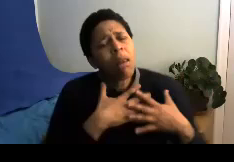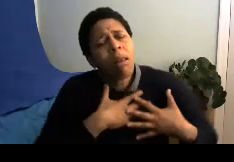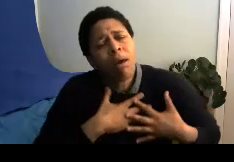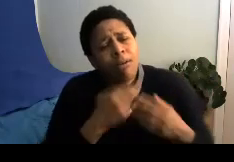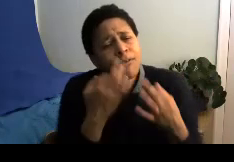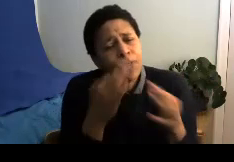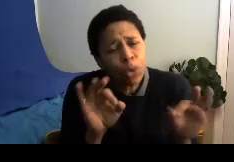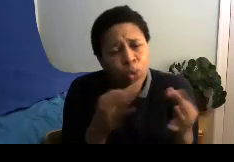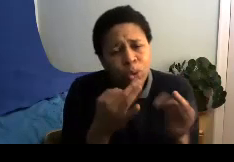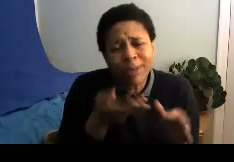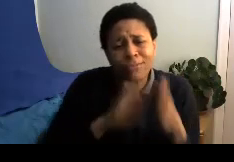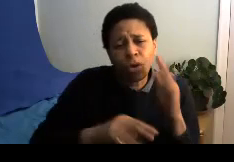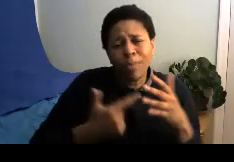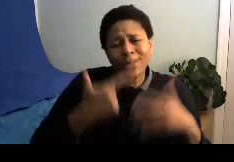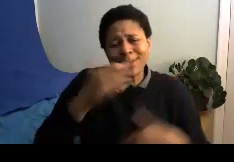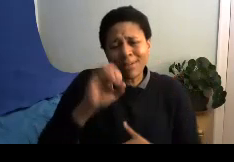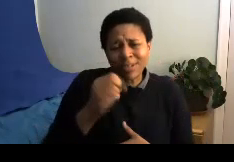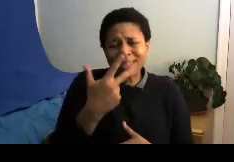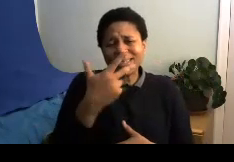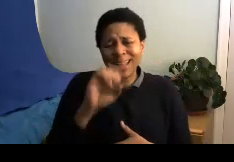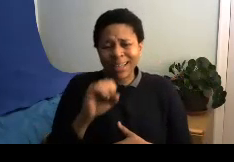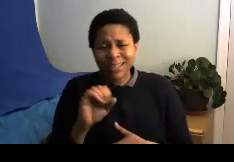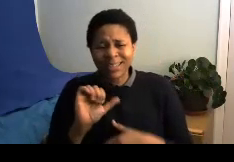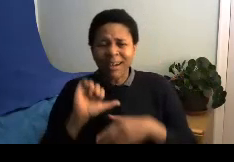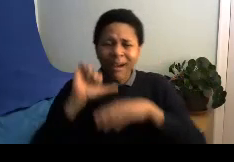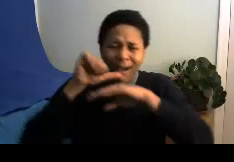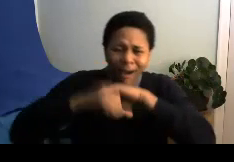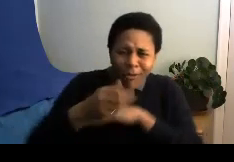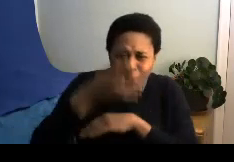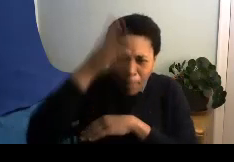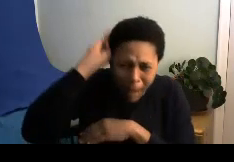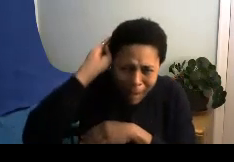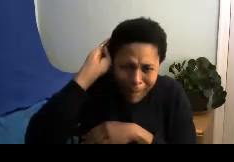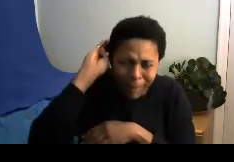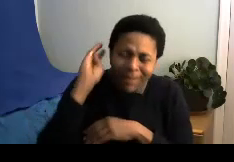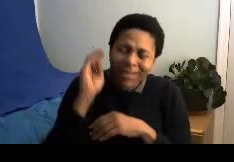late 70s and early 80s, post punk industrial, synth, dub,